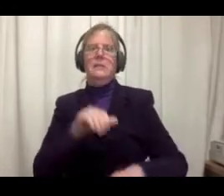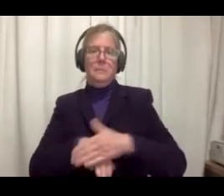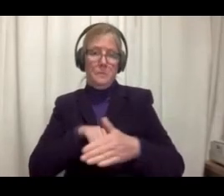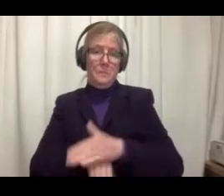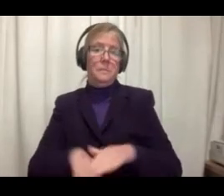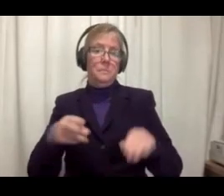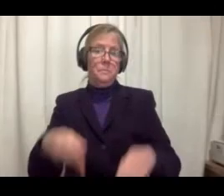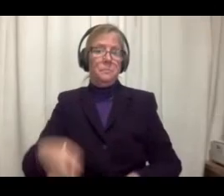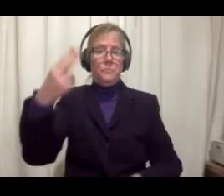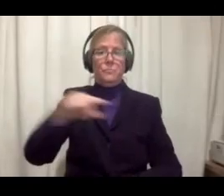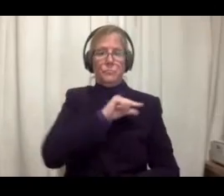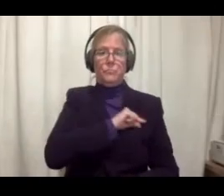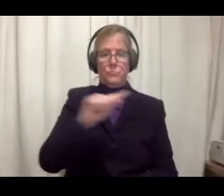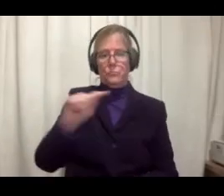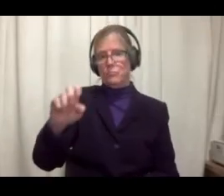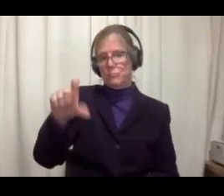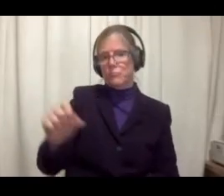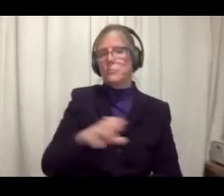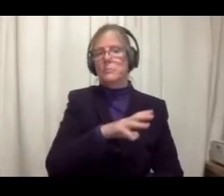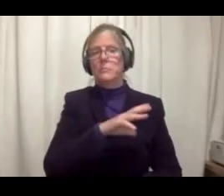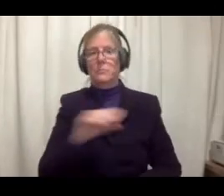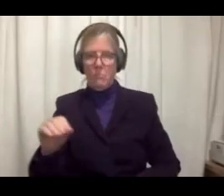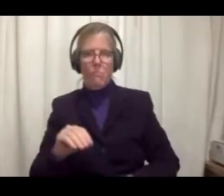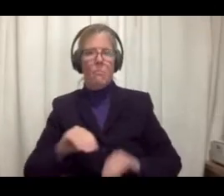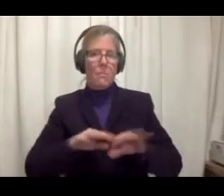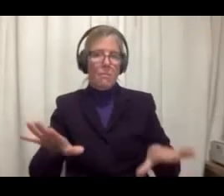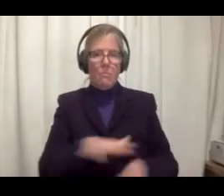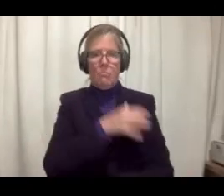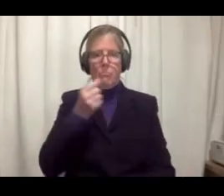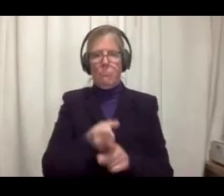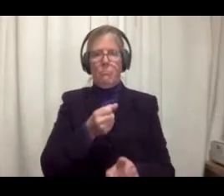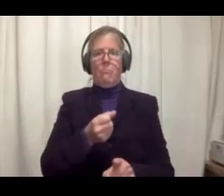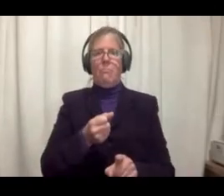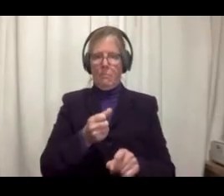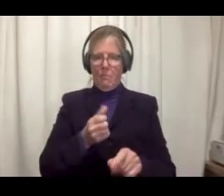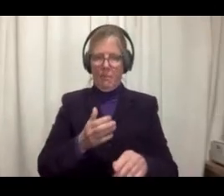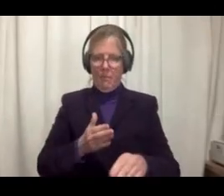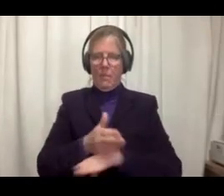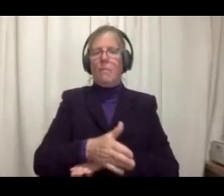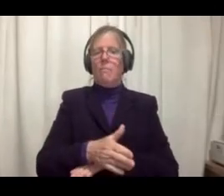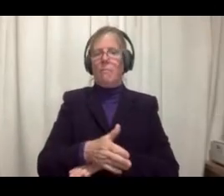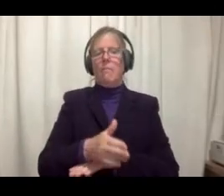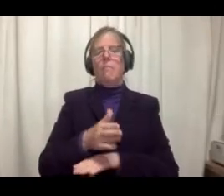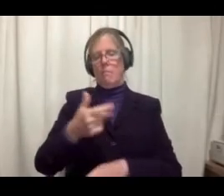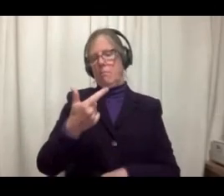where to find the right resources, and how to make your products accessible and easy to use. Most